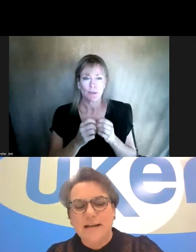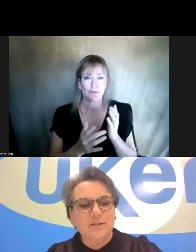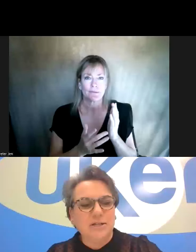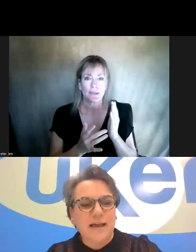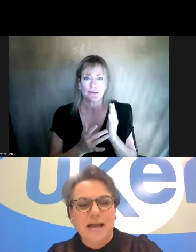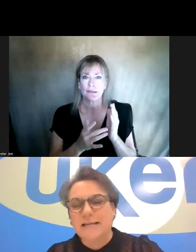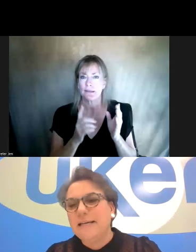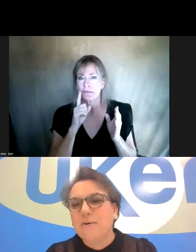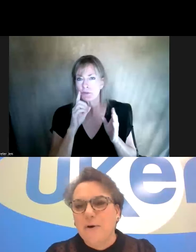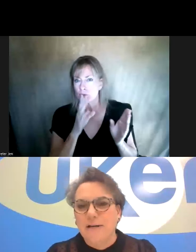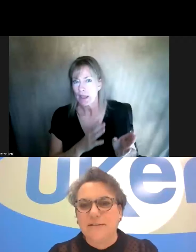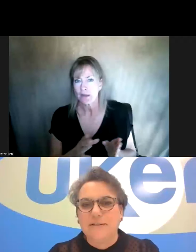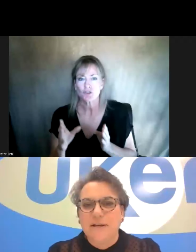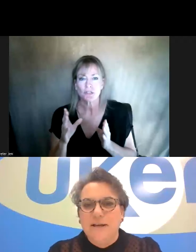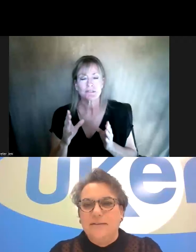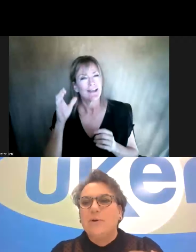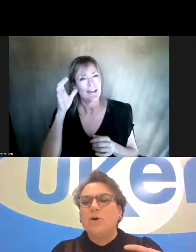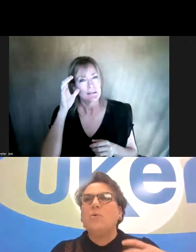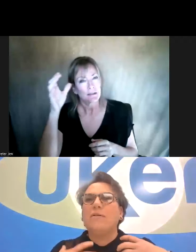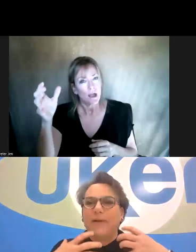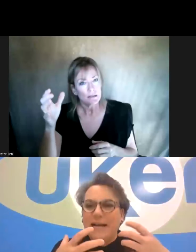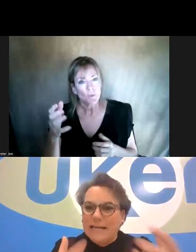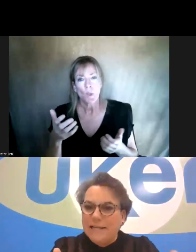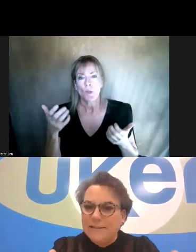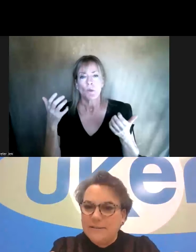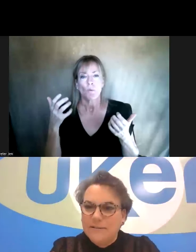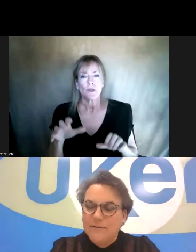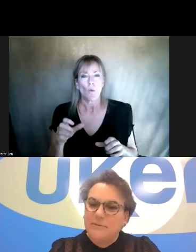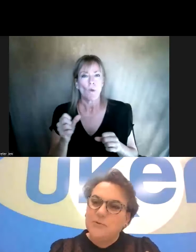THE STRATEGY, THE IDEA IS THAT WE DON'T WANT TO FIGHT AGAINST